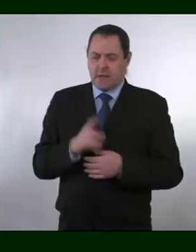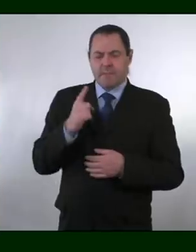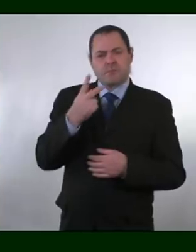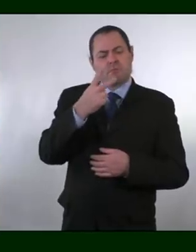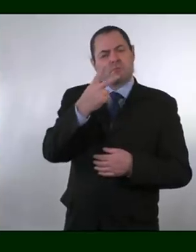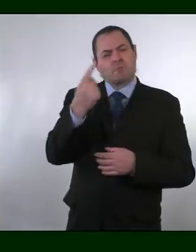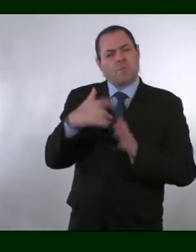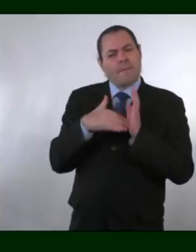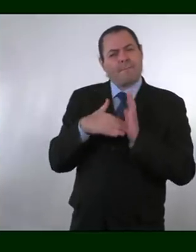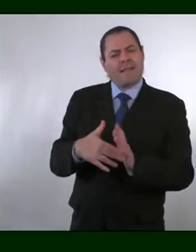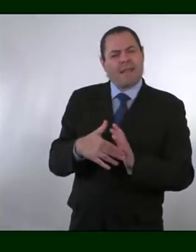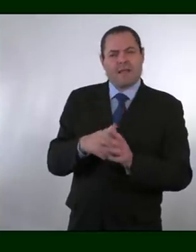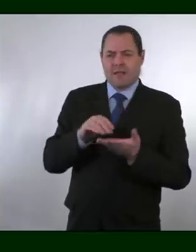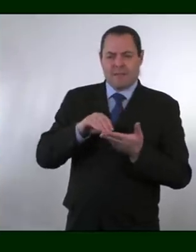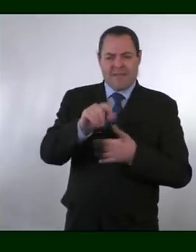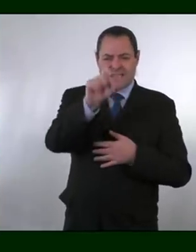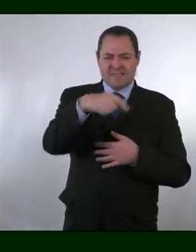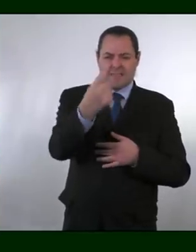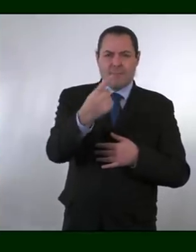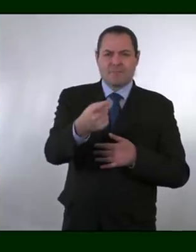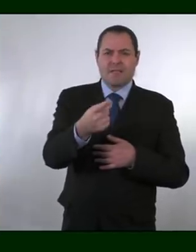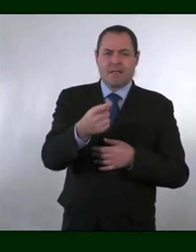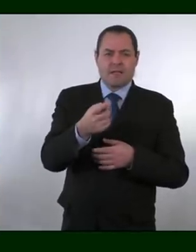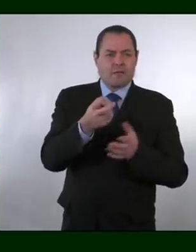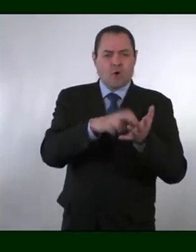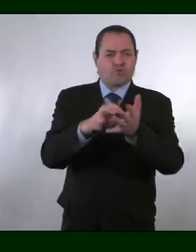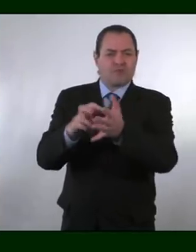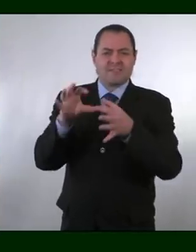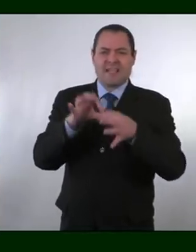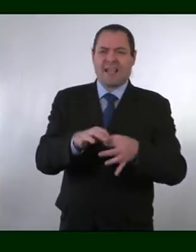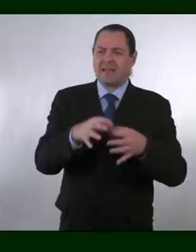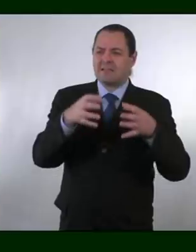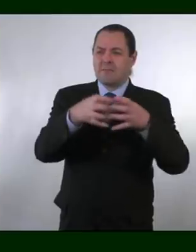to pay a go-between to deliver lucrative contracts with the Department of Health and Social Care—£21